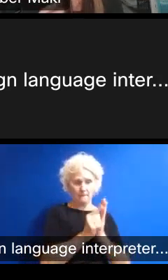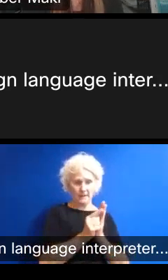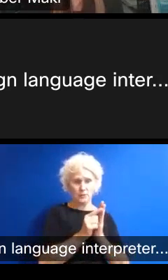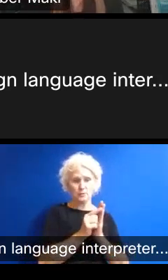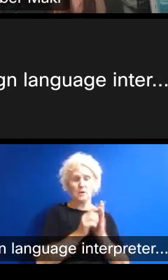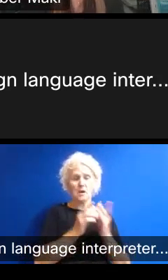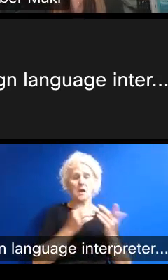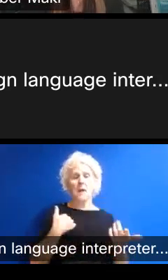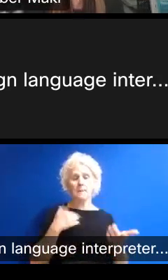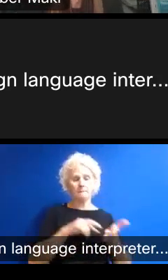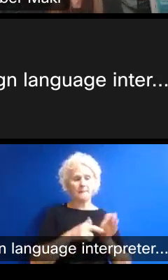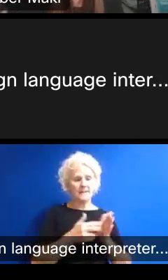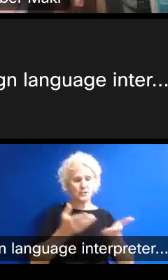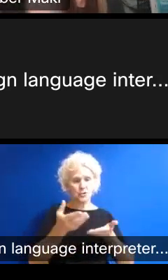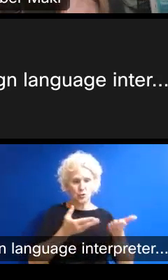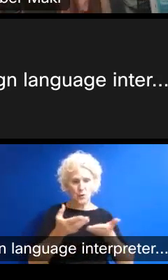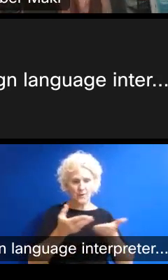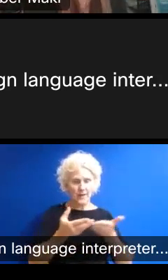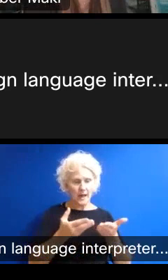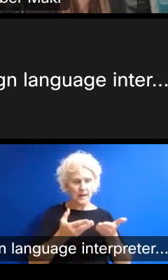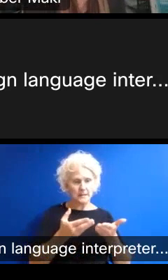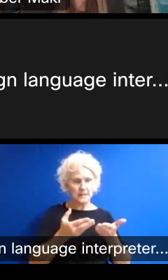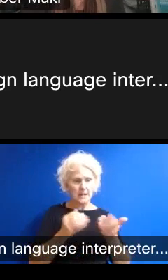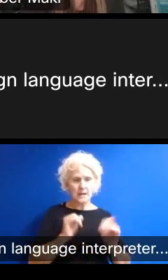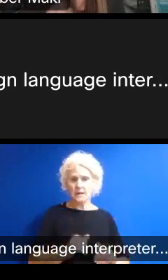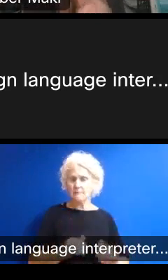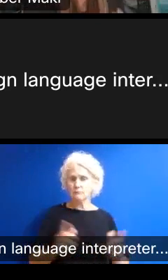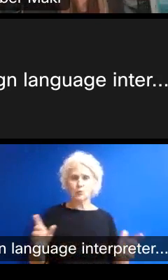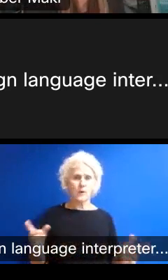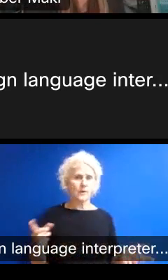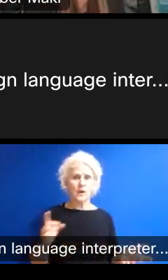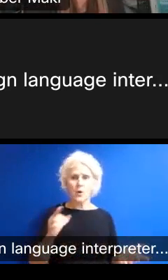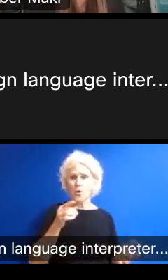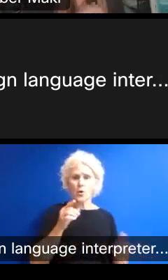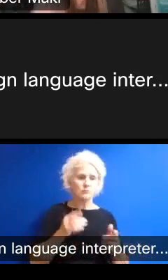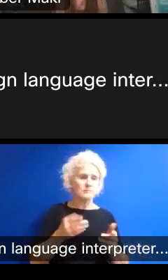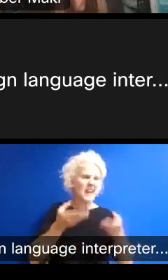it's most mobilized. It goes to where the person is, it goes to the family home. If